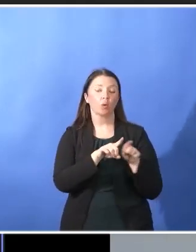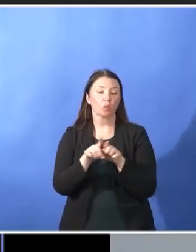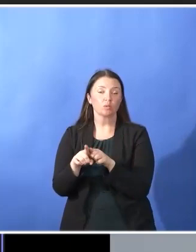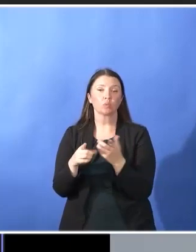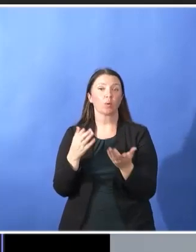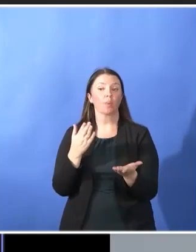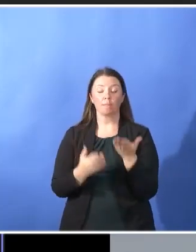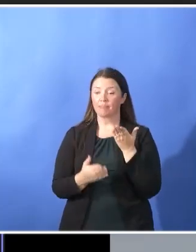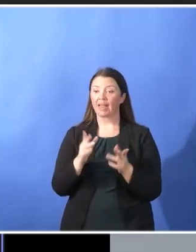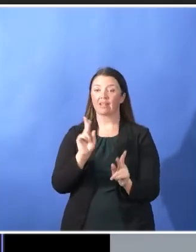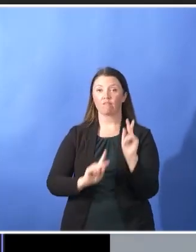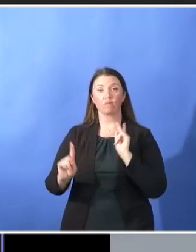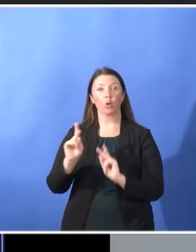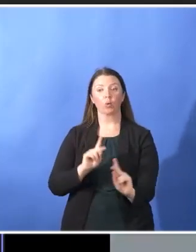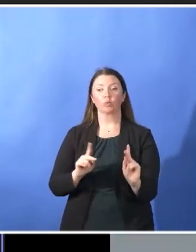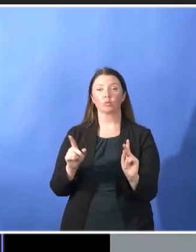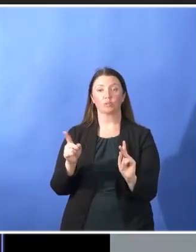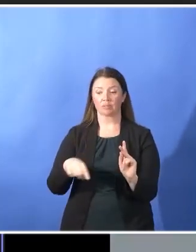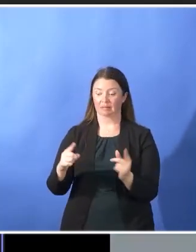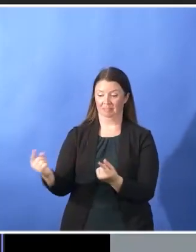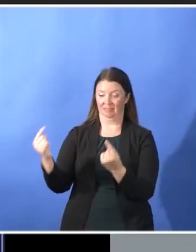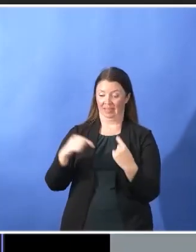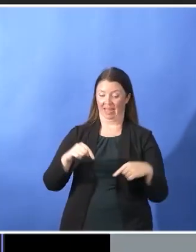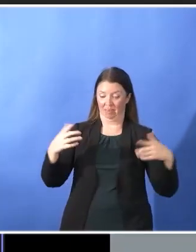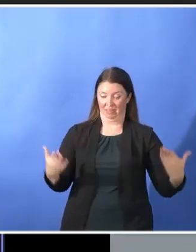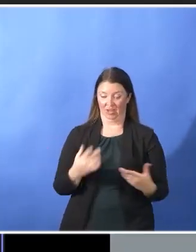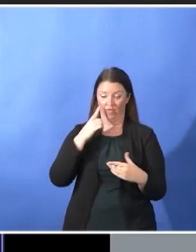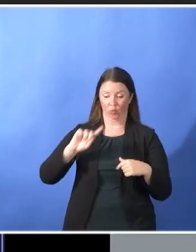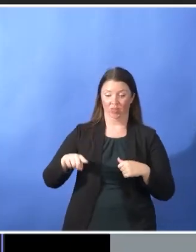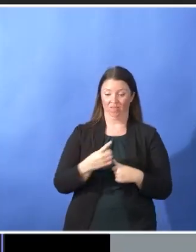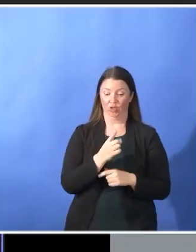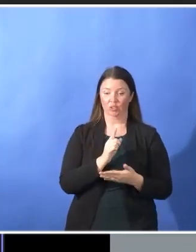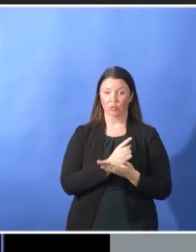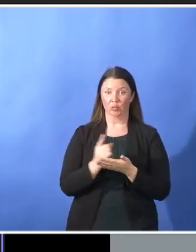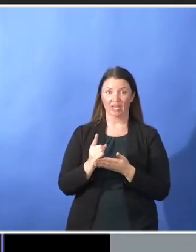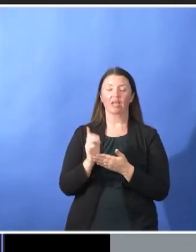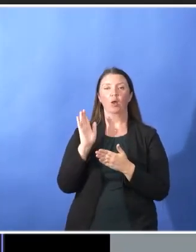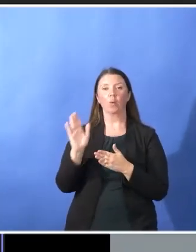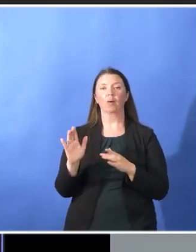THESE FIRST FEW DAYS.